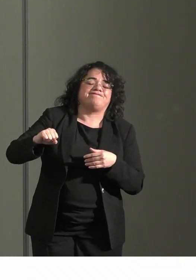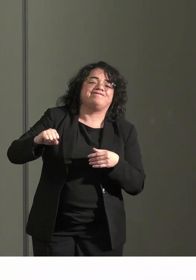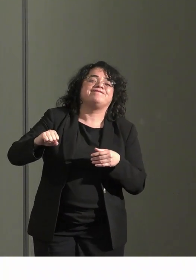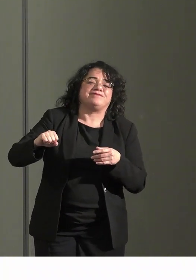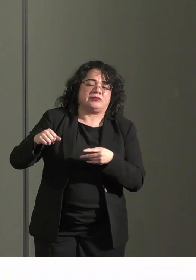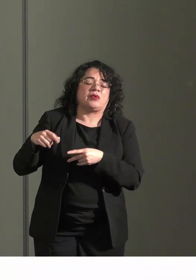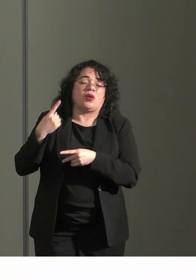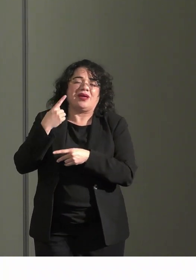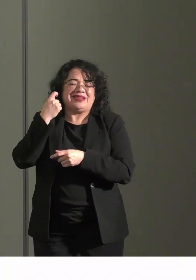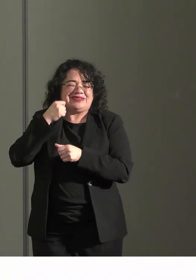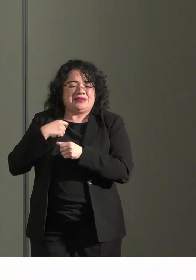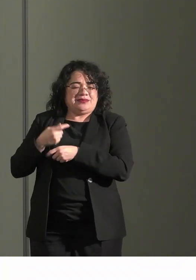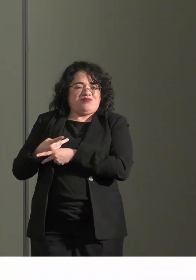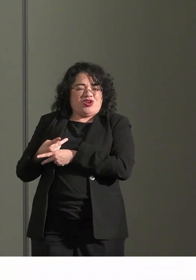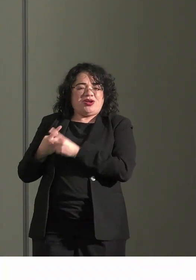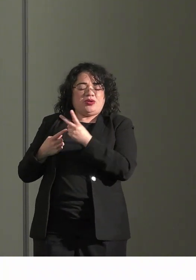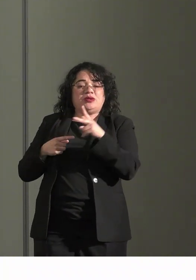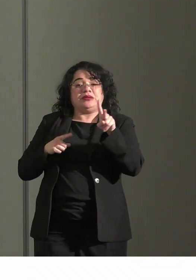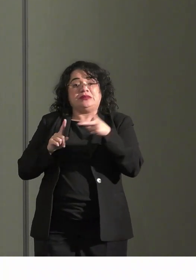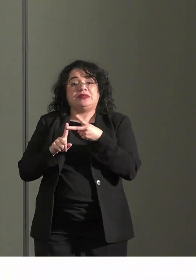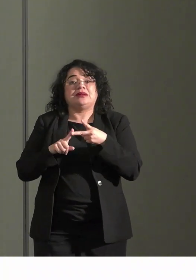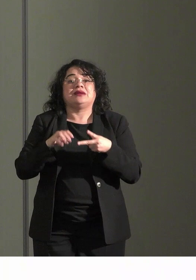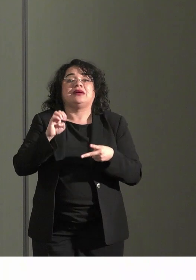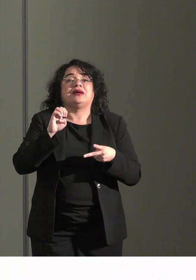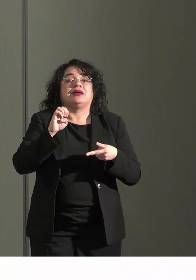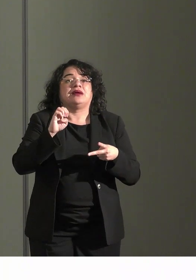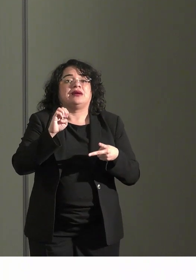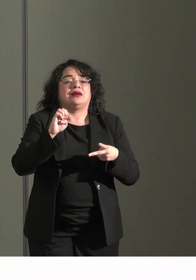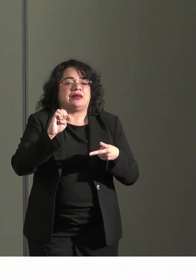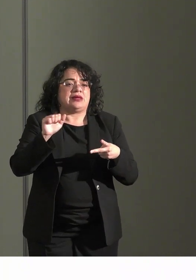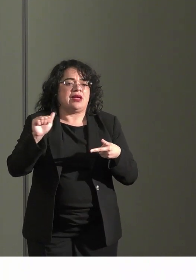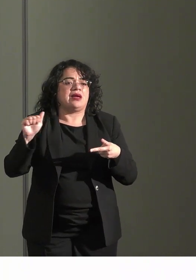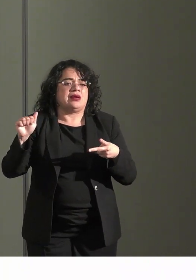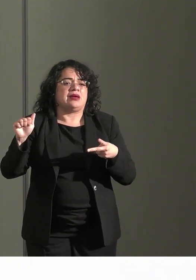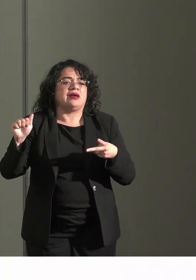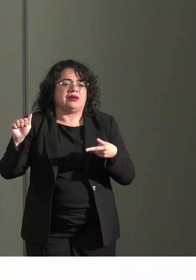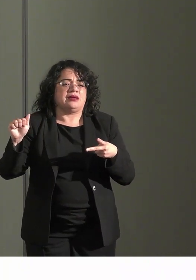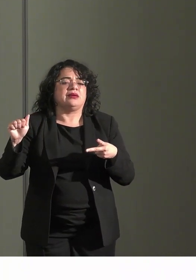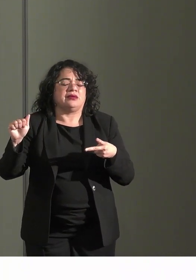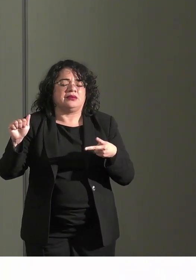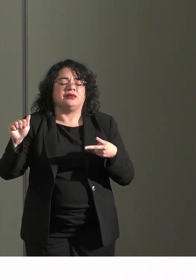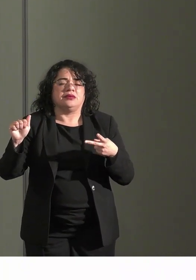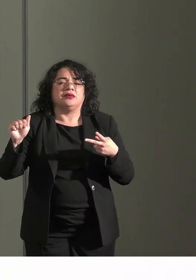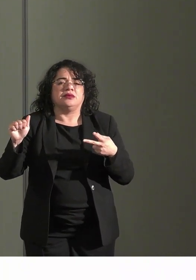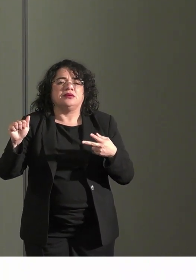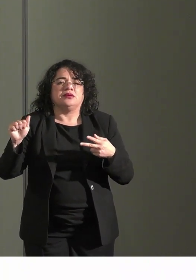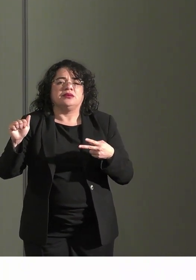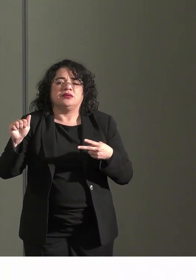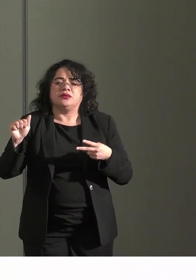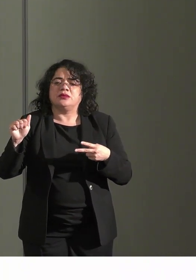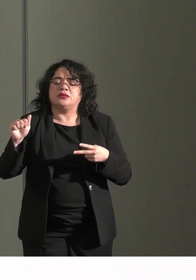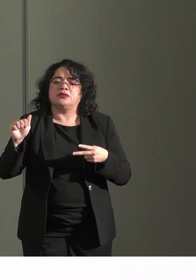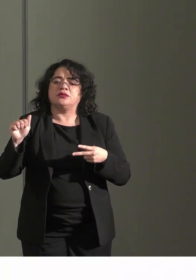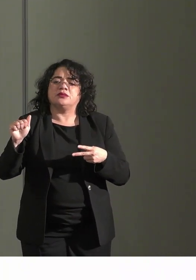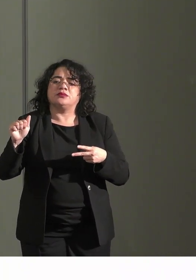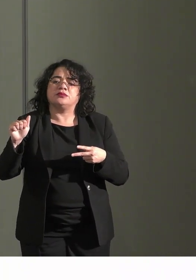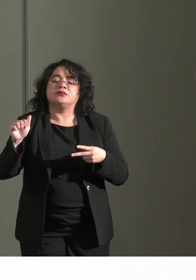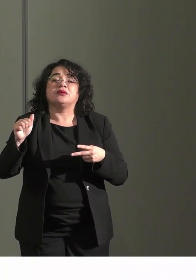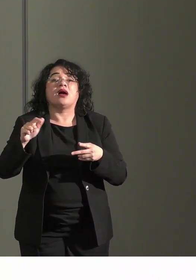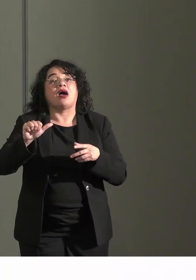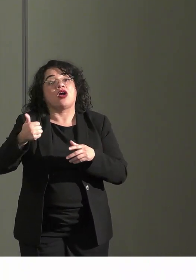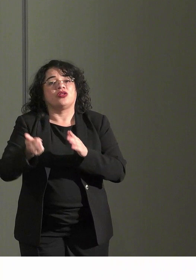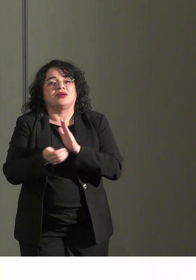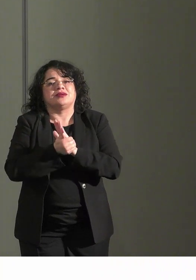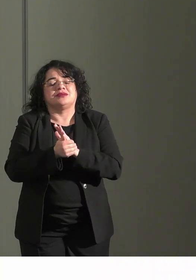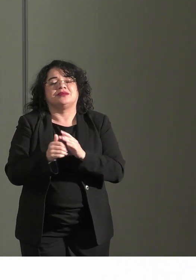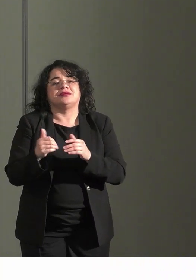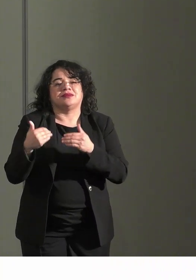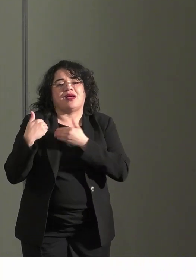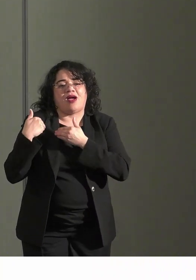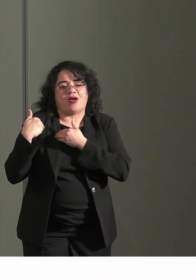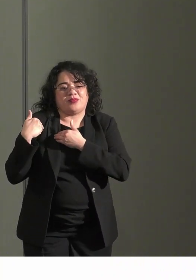U.S. Under the EAA, I spoken about so far is the substantive obligation and how we make the